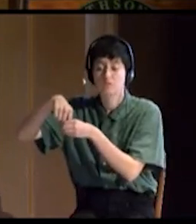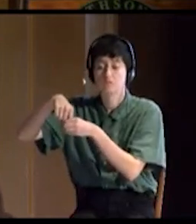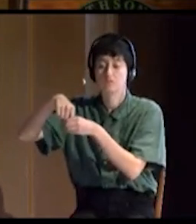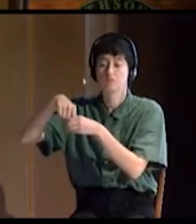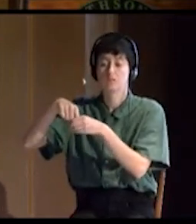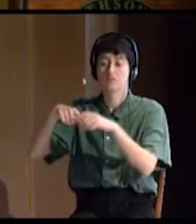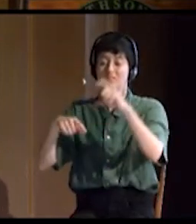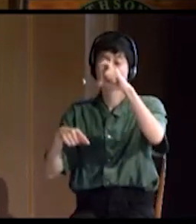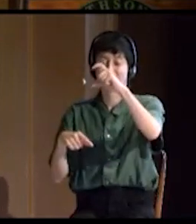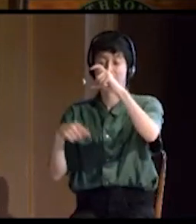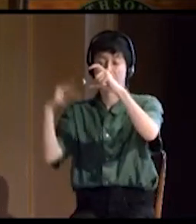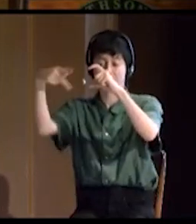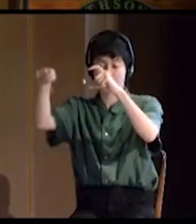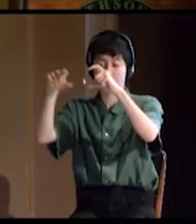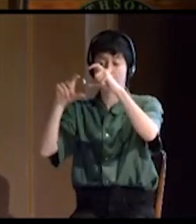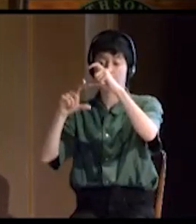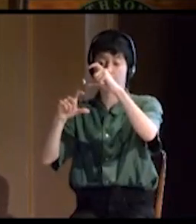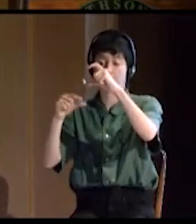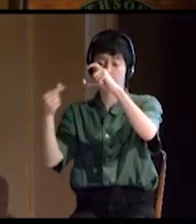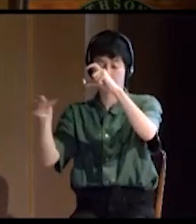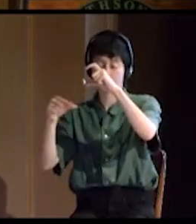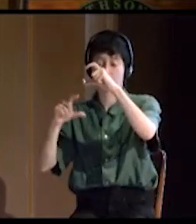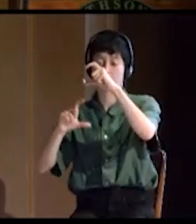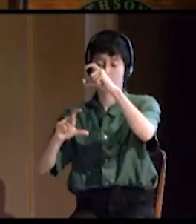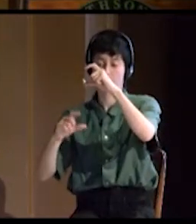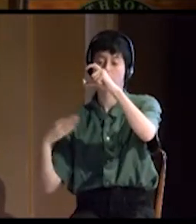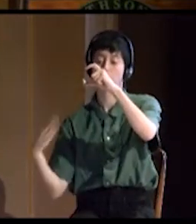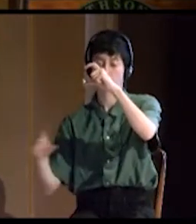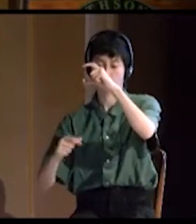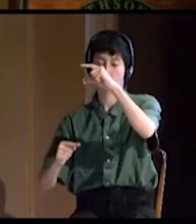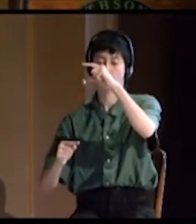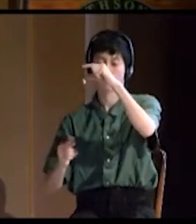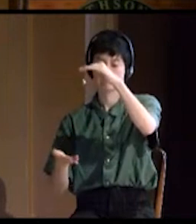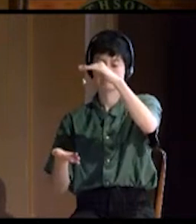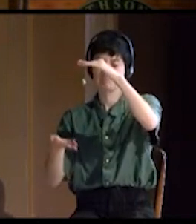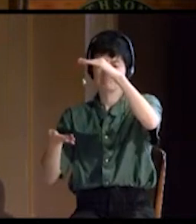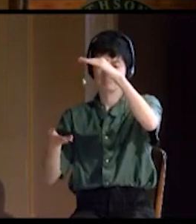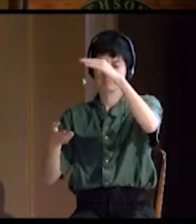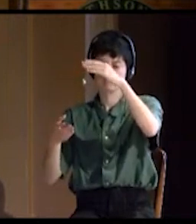and corymbose species form a clade up top sister to the tropical racemose group.